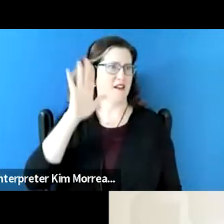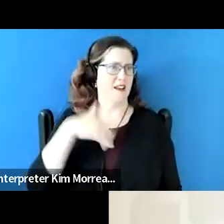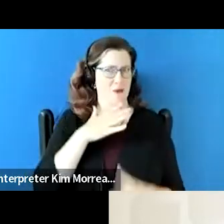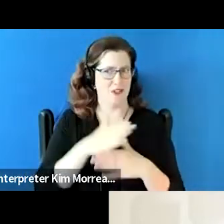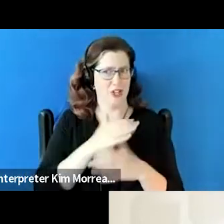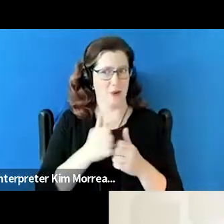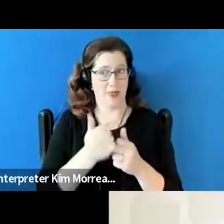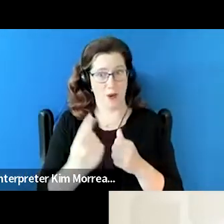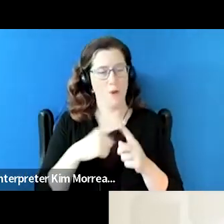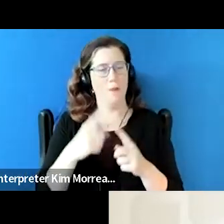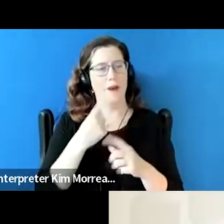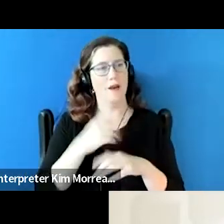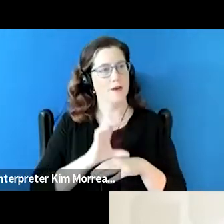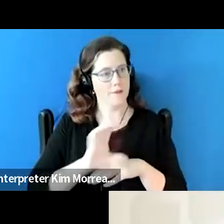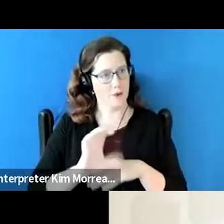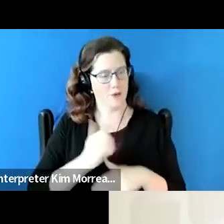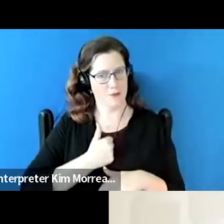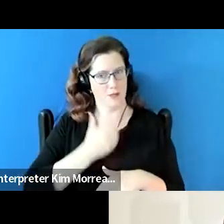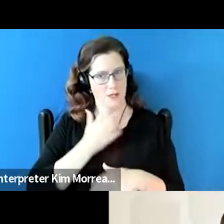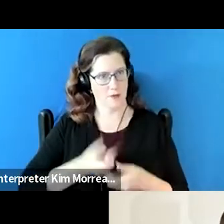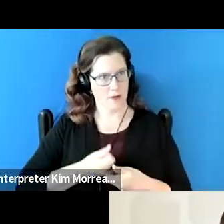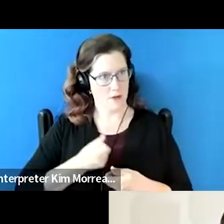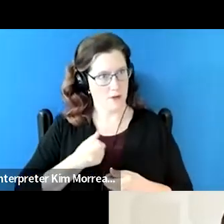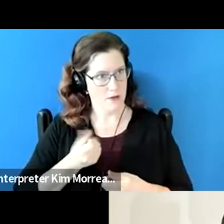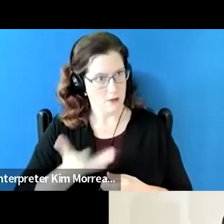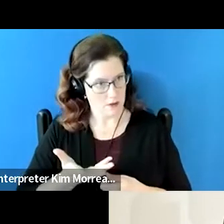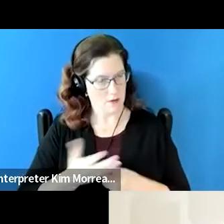But I pushed myself to share and share that with others who